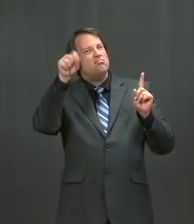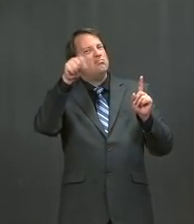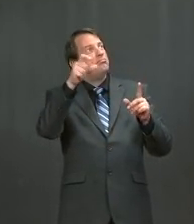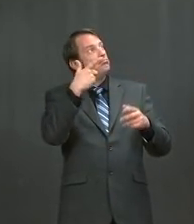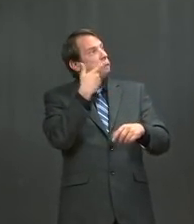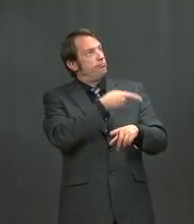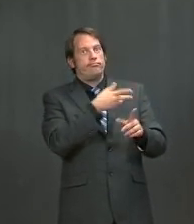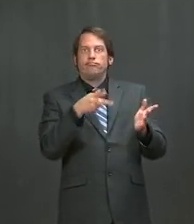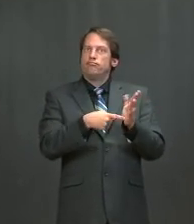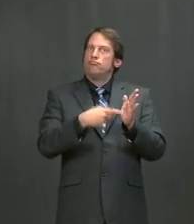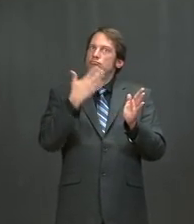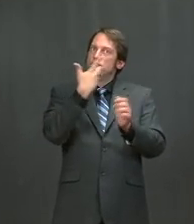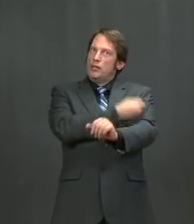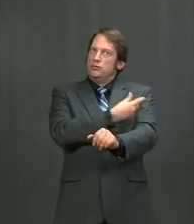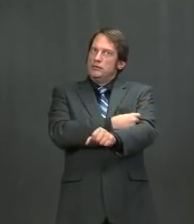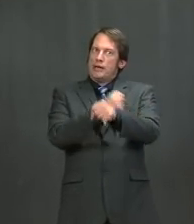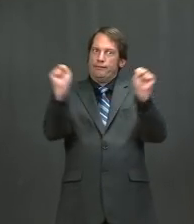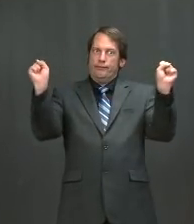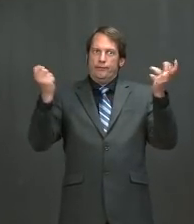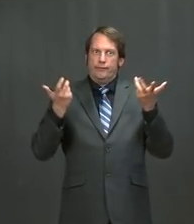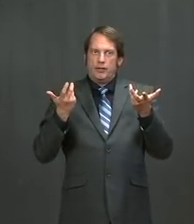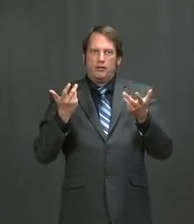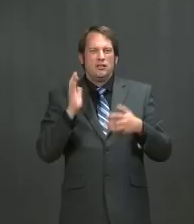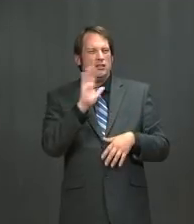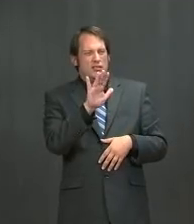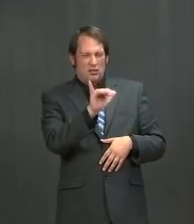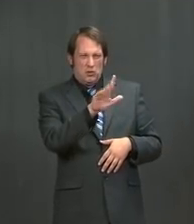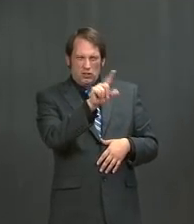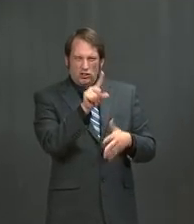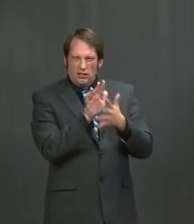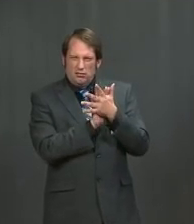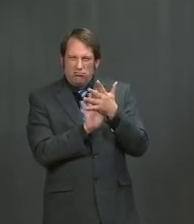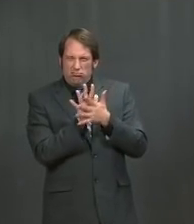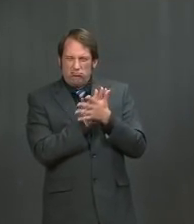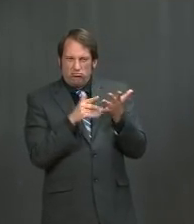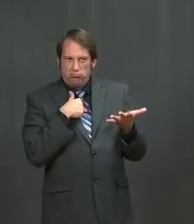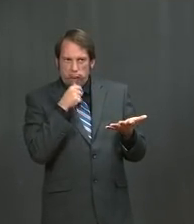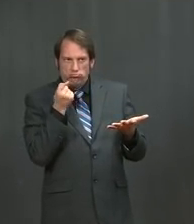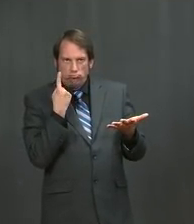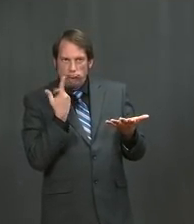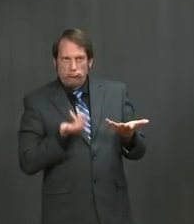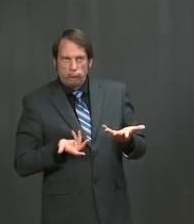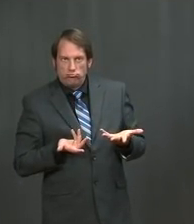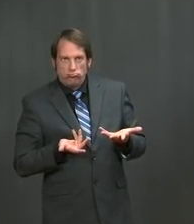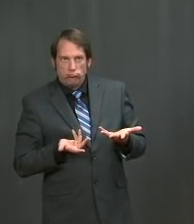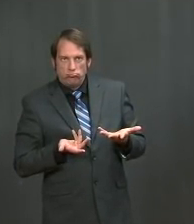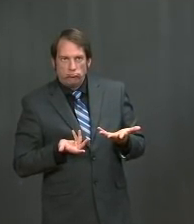Ms. Psaki: I may not be totally understanding your question. We have -- we are -- we have ordered supply from the three vaccines